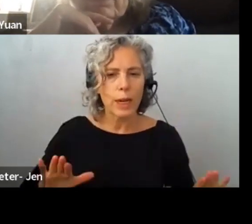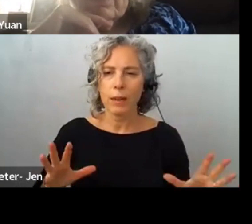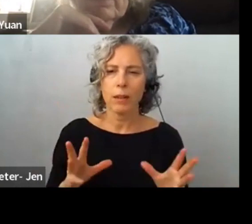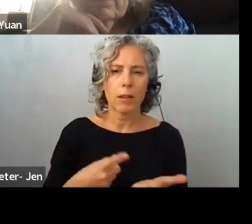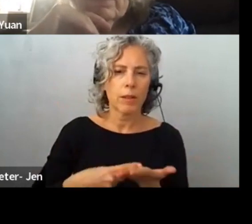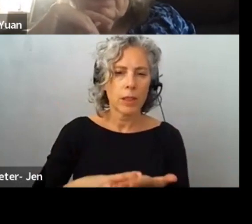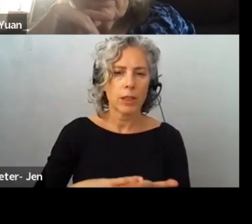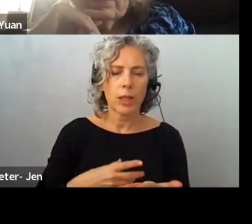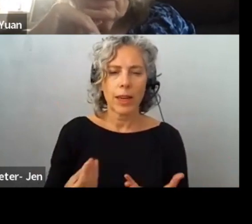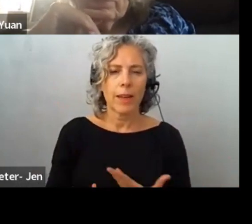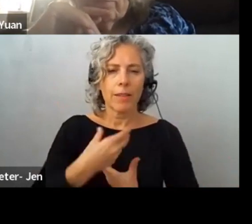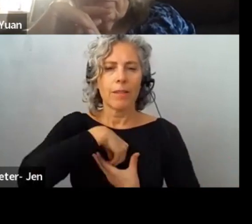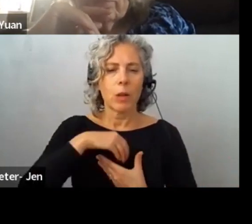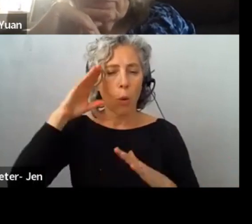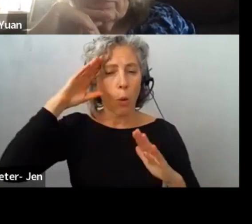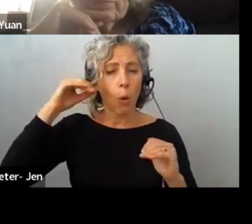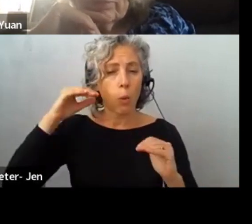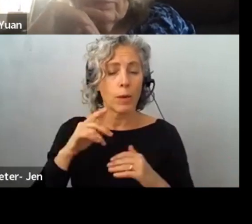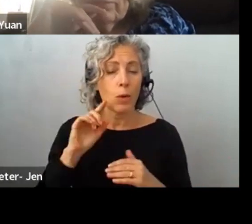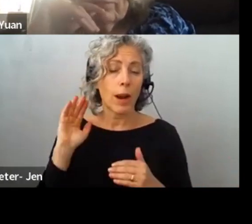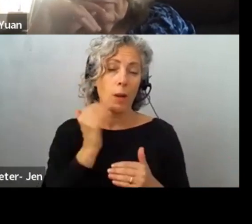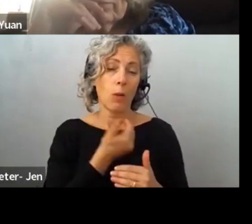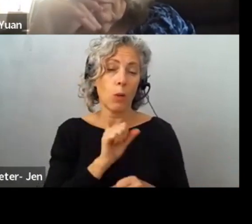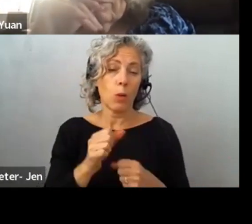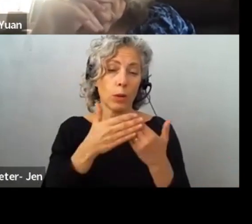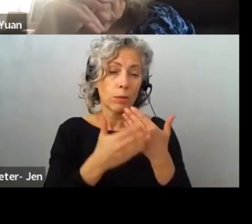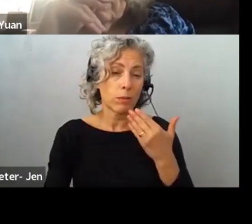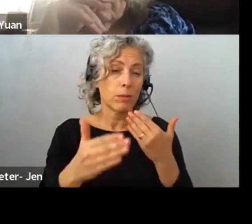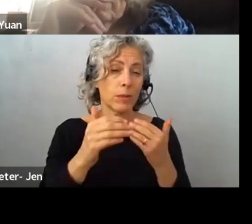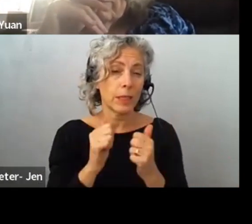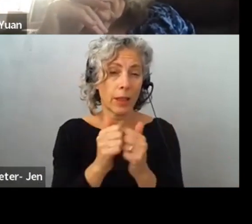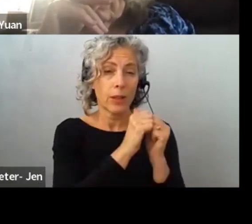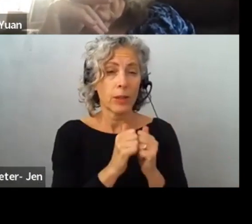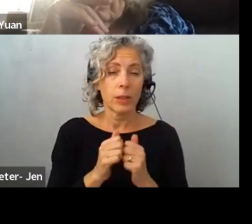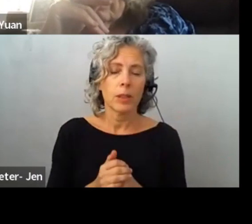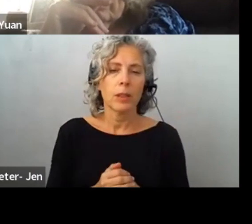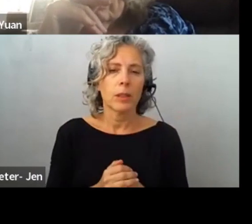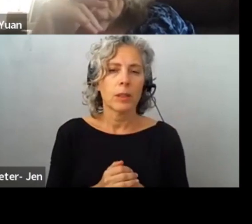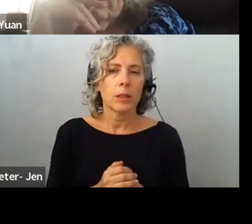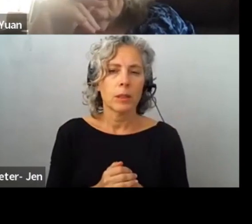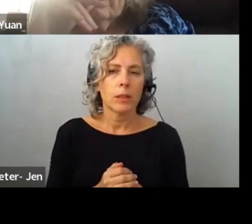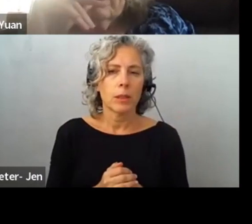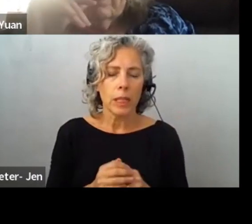that we can do together to continue to learn as we move through this experience, and and